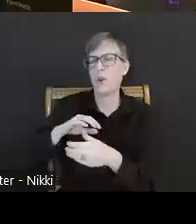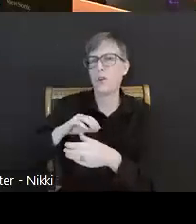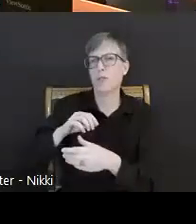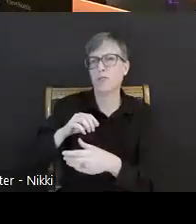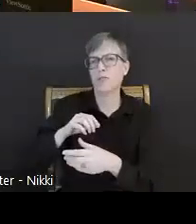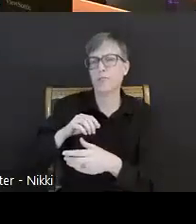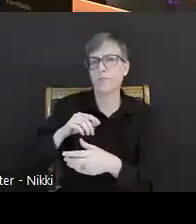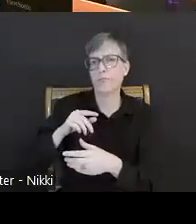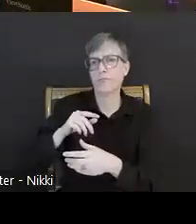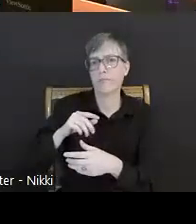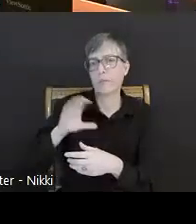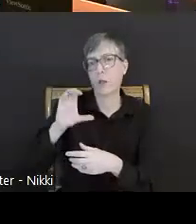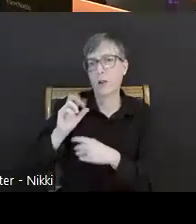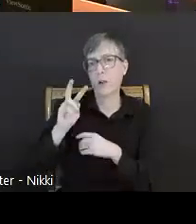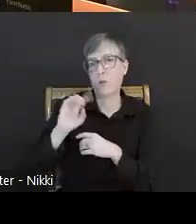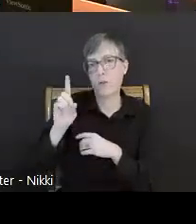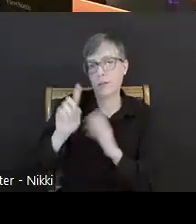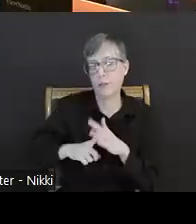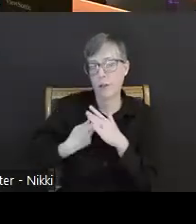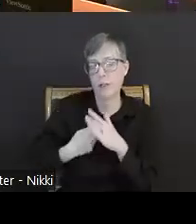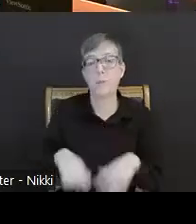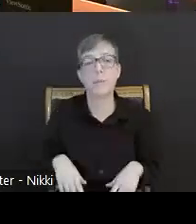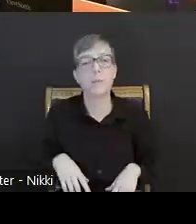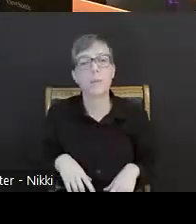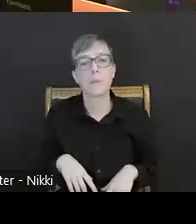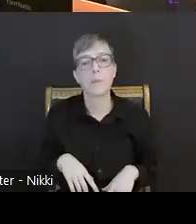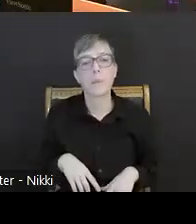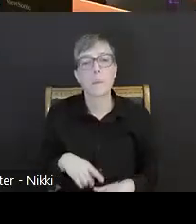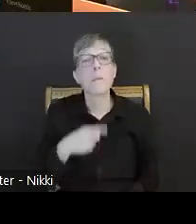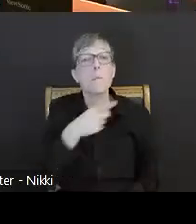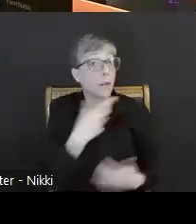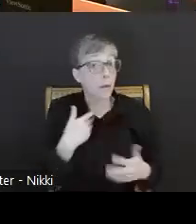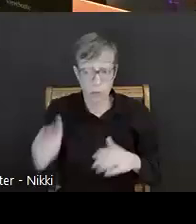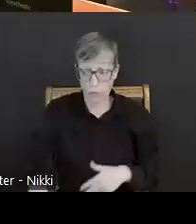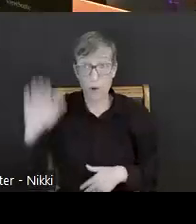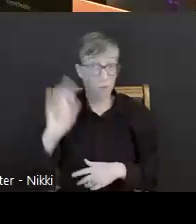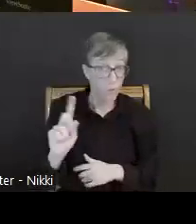adult children she was raised in Rochester along with four siblings her father was not present